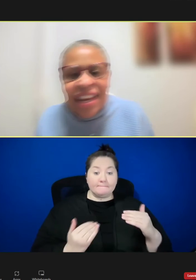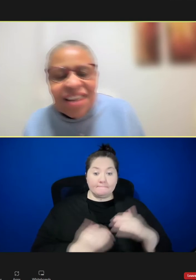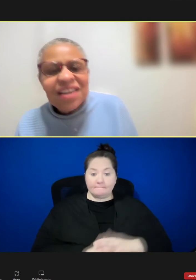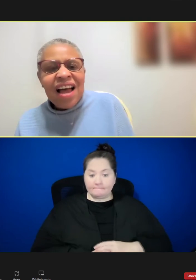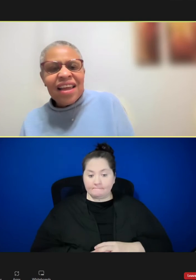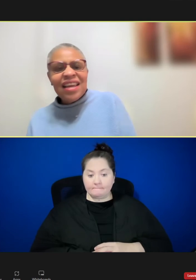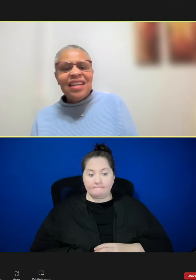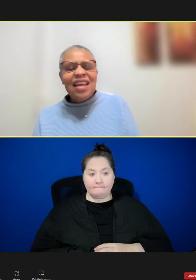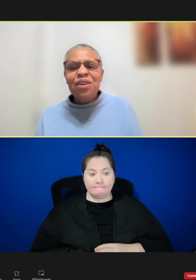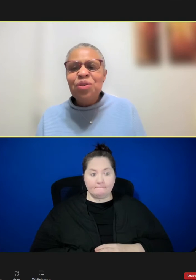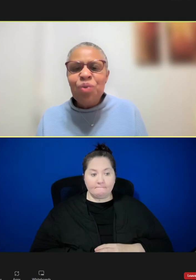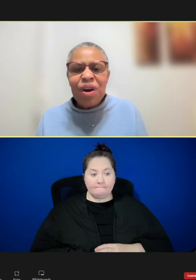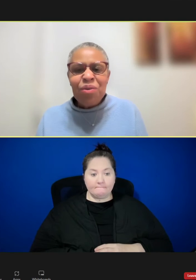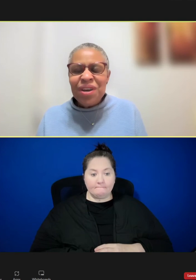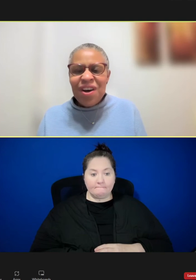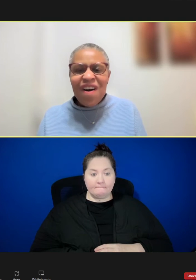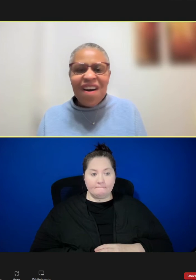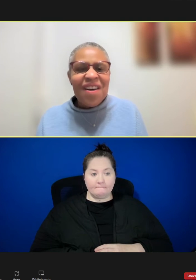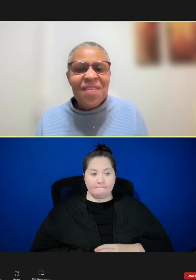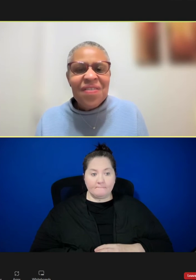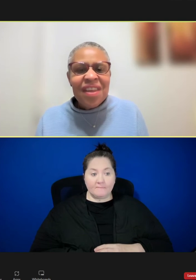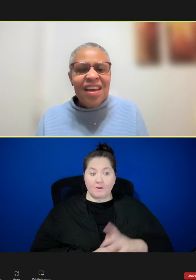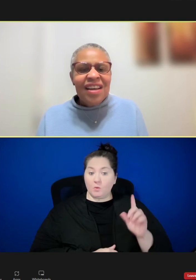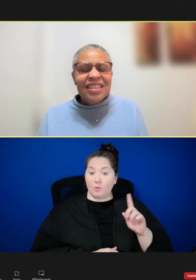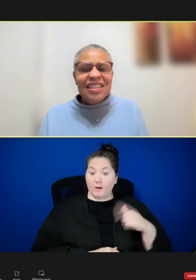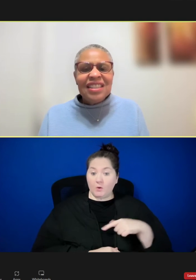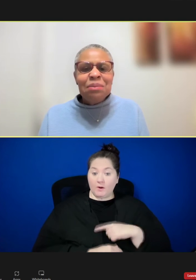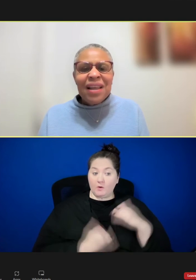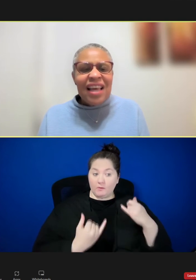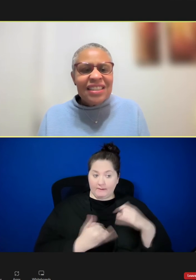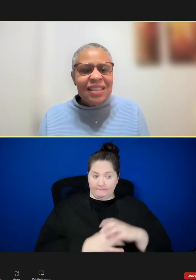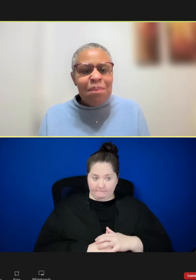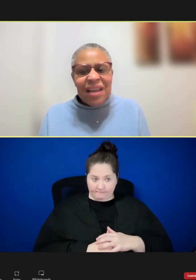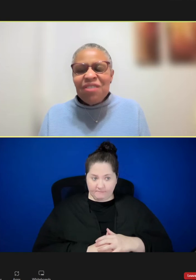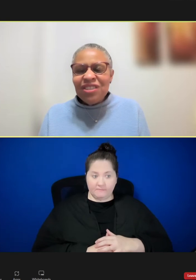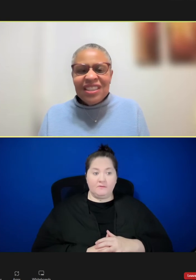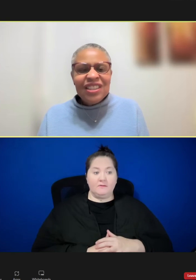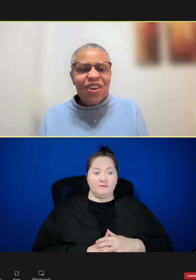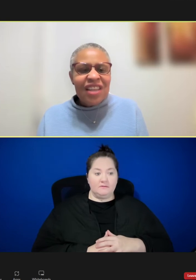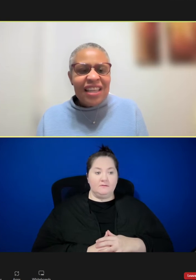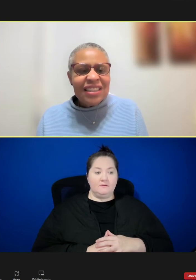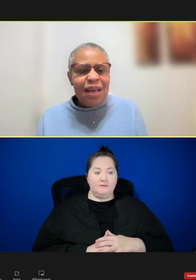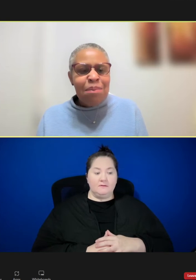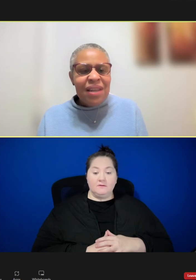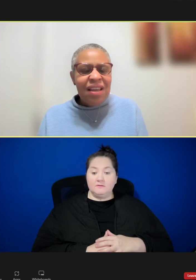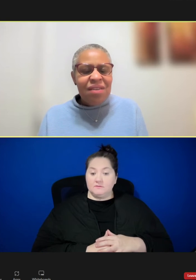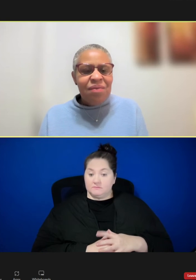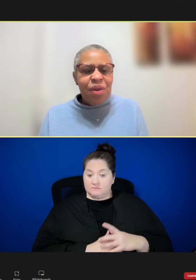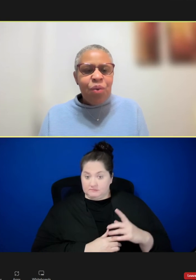And I can tell you where we are. Since my last update or since our last update,